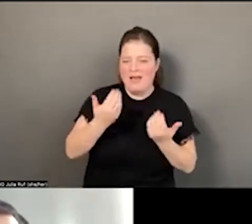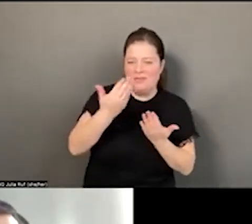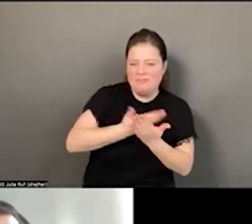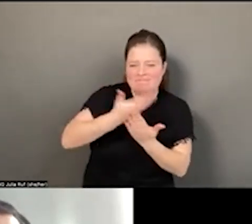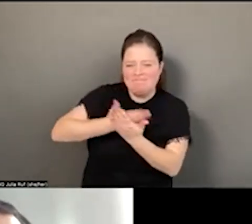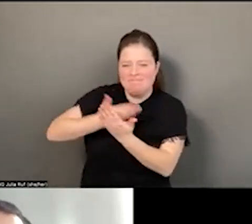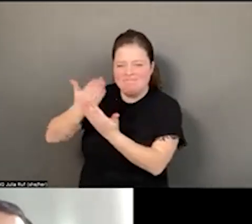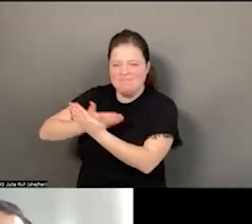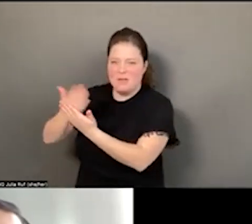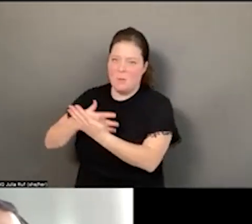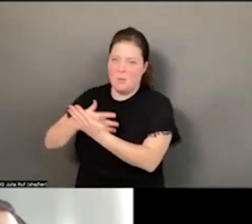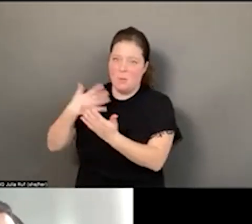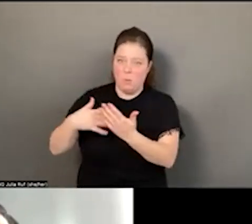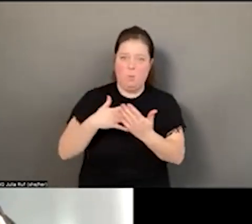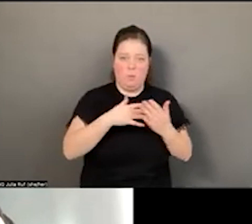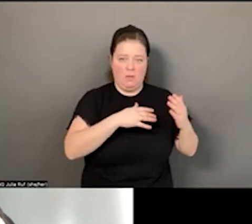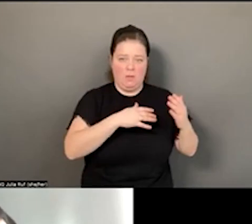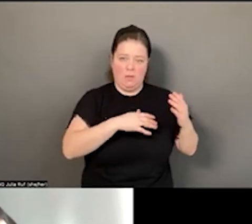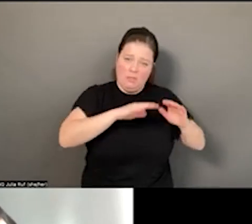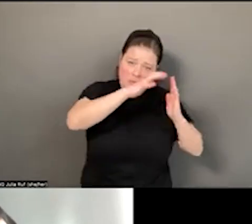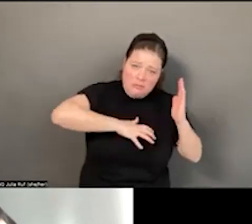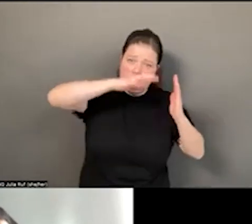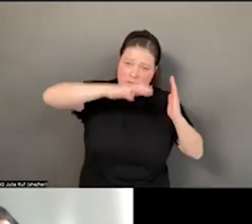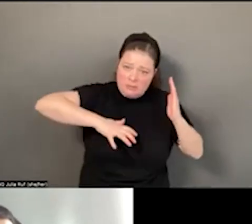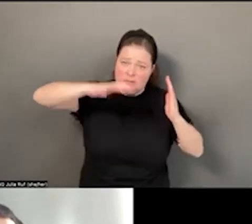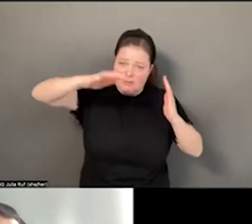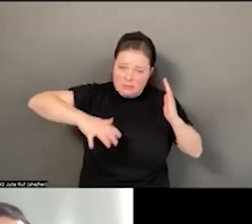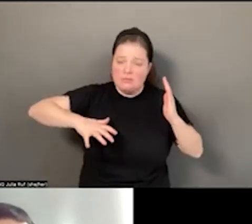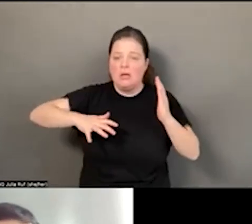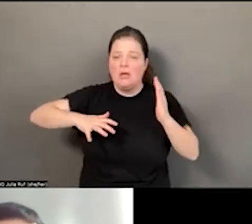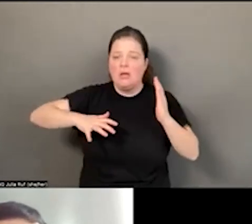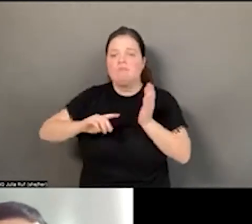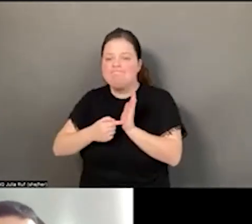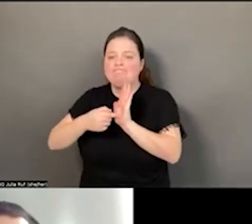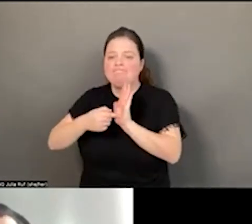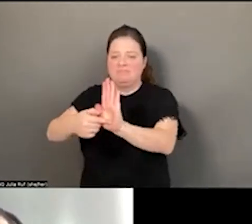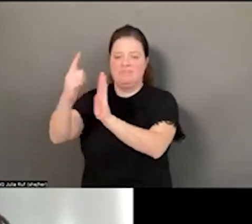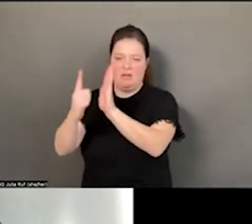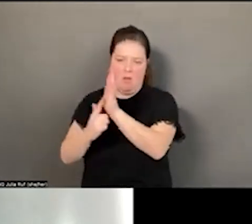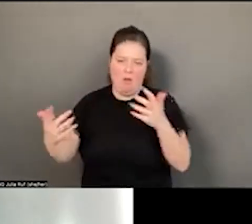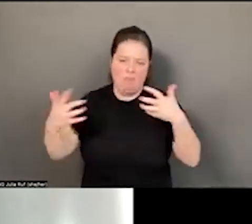administration to prove that they are in line with the legislation. Also, a brief update is that finally